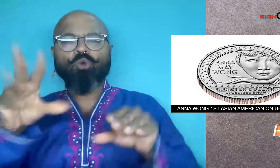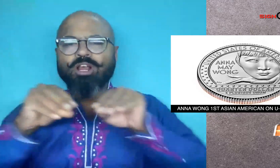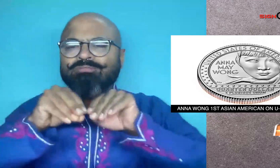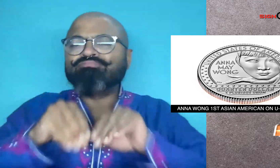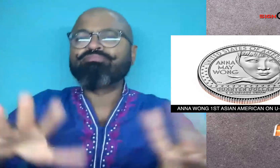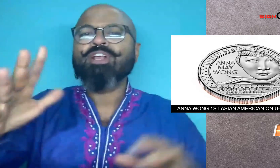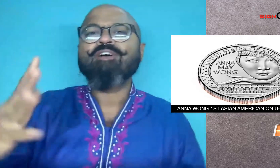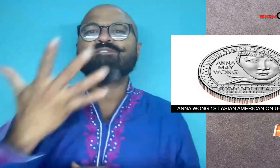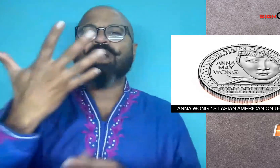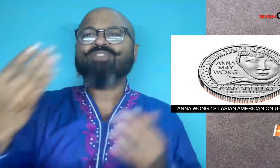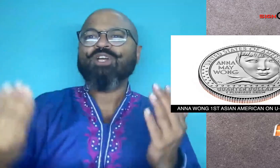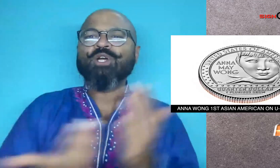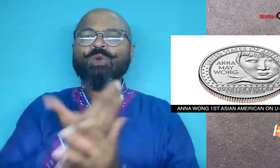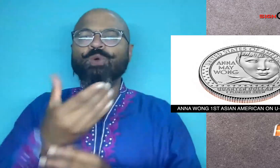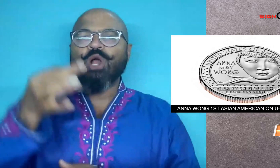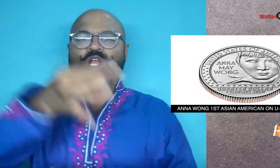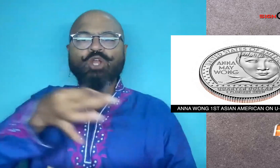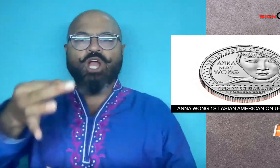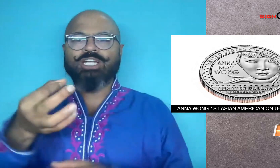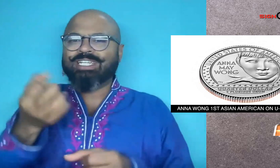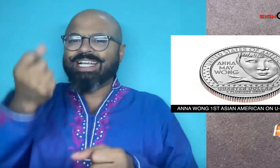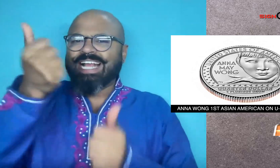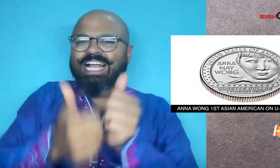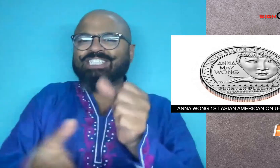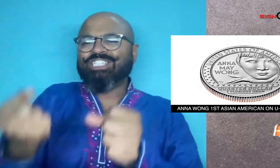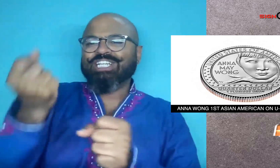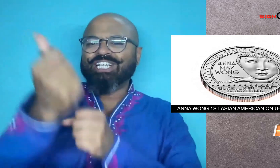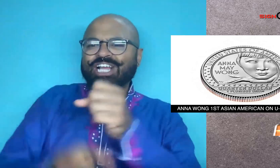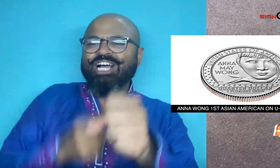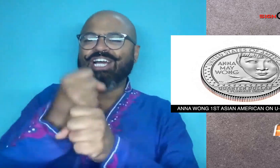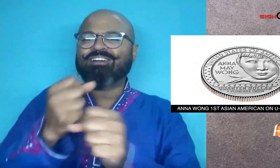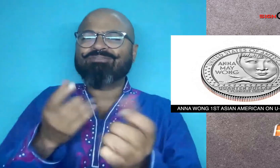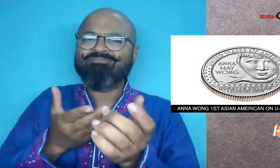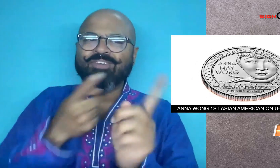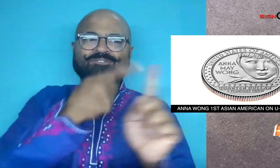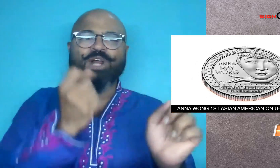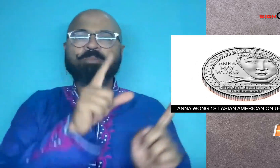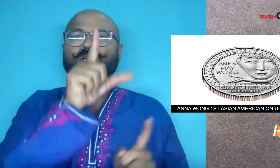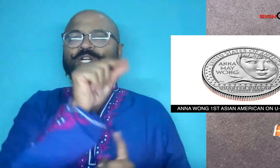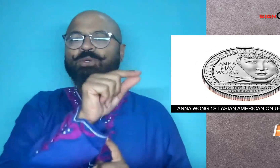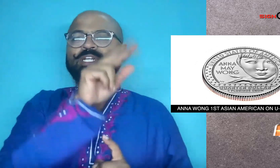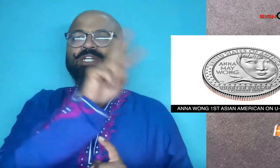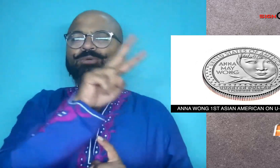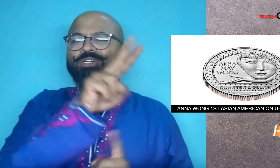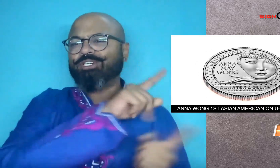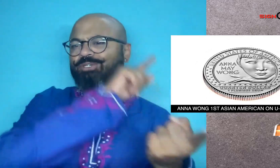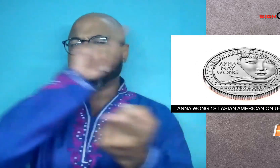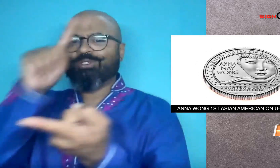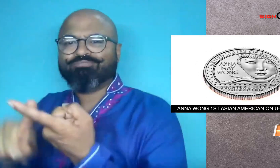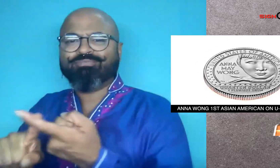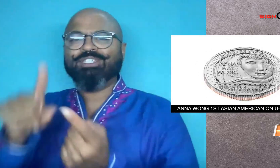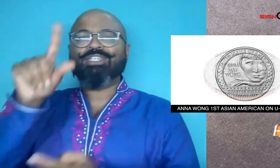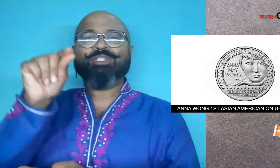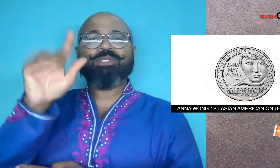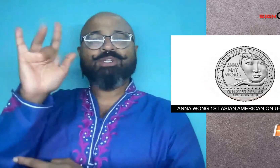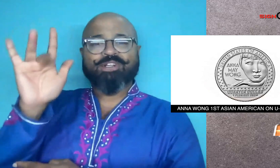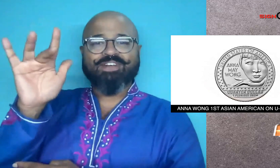year as part of the American Women quarters program The program will release five new